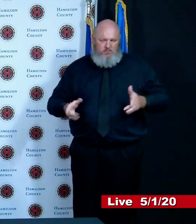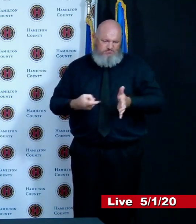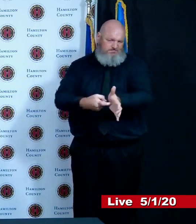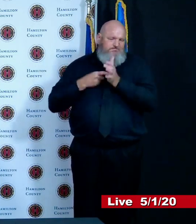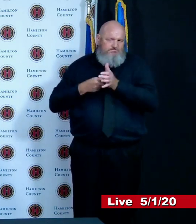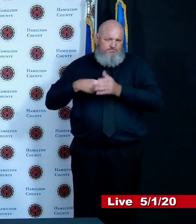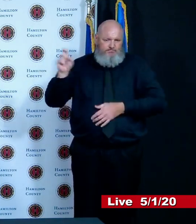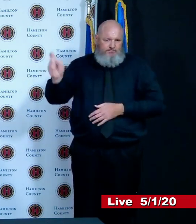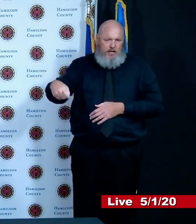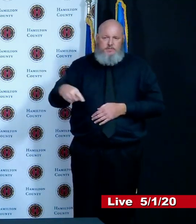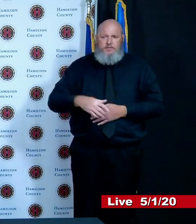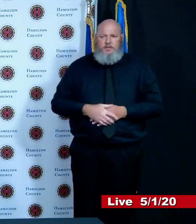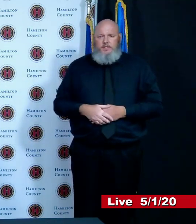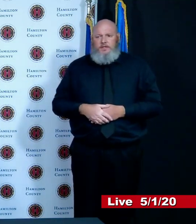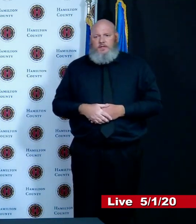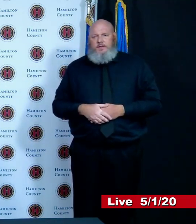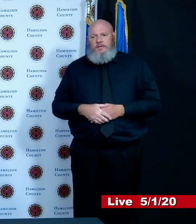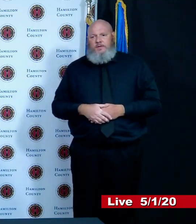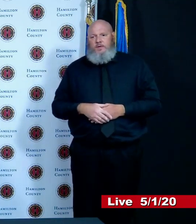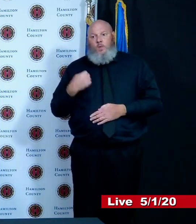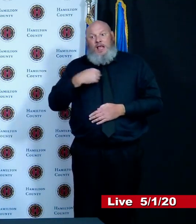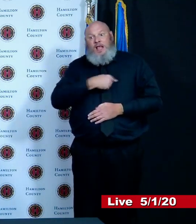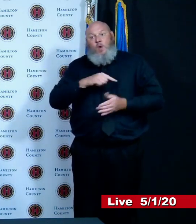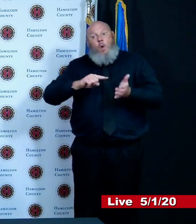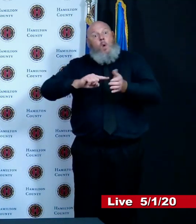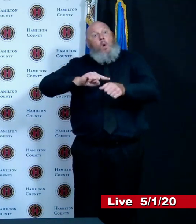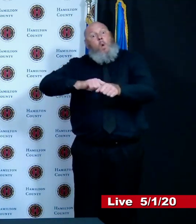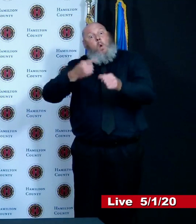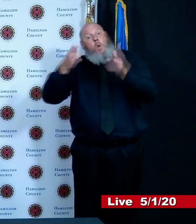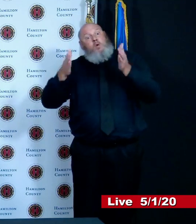thought for anyone visiting a store although they are strongly recommended